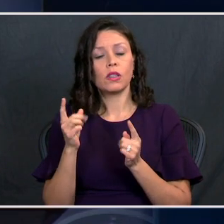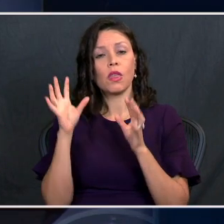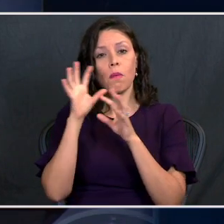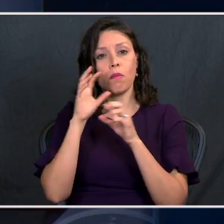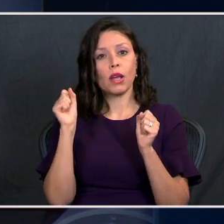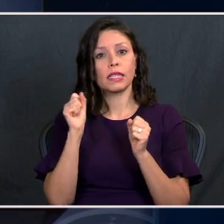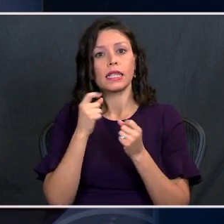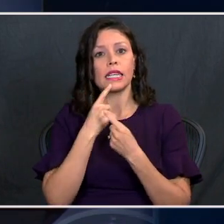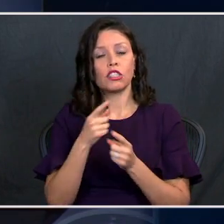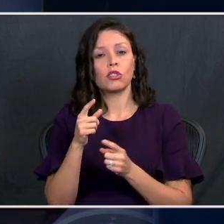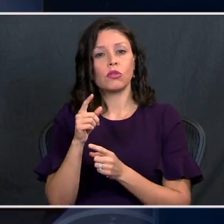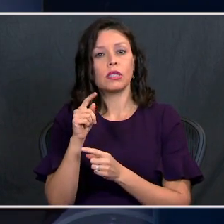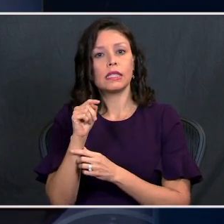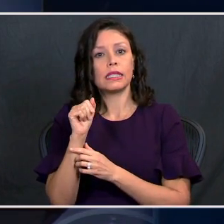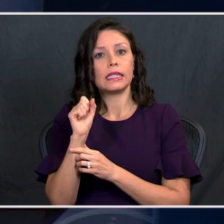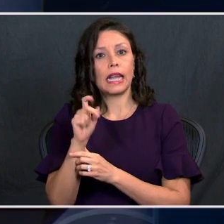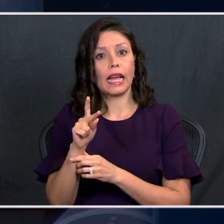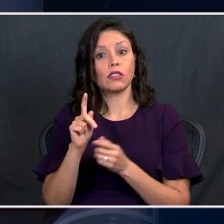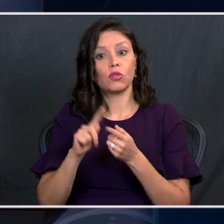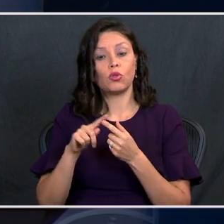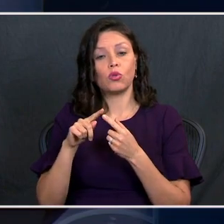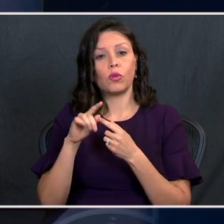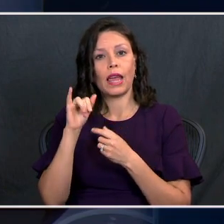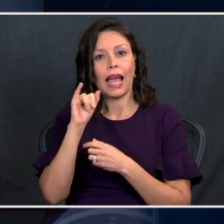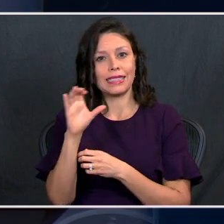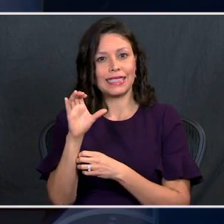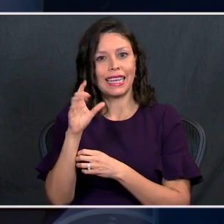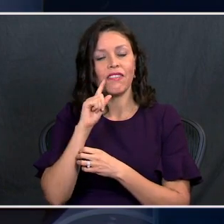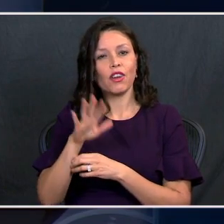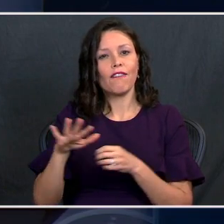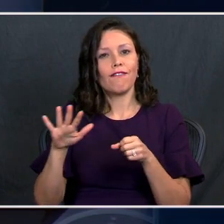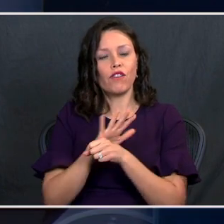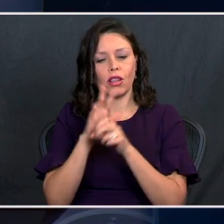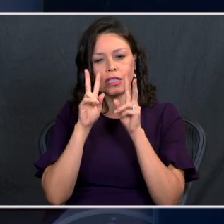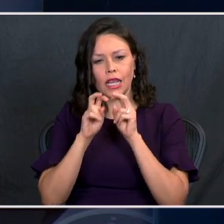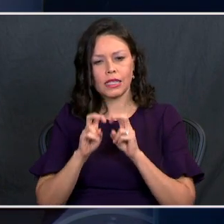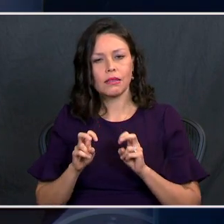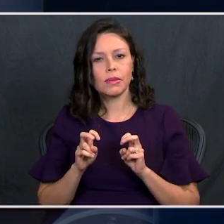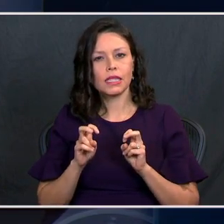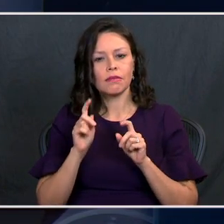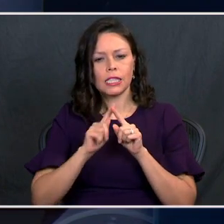issued a tasking to the intelligence community for its full assessment of a range of activities,